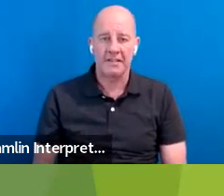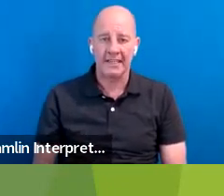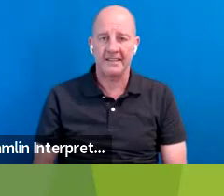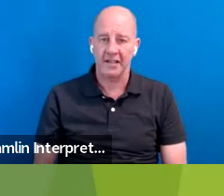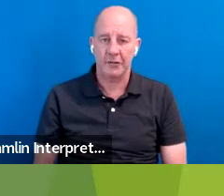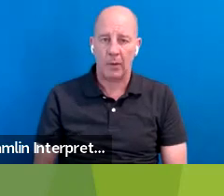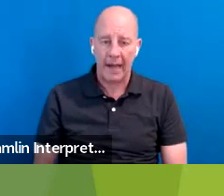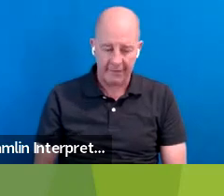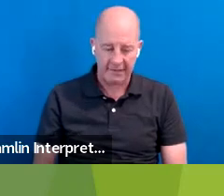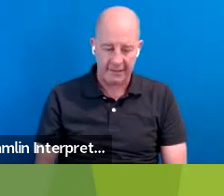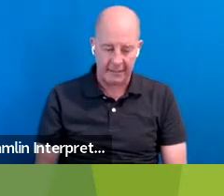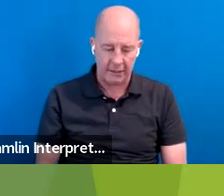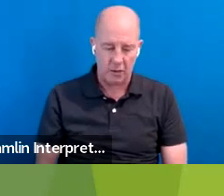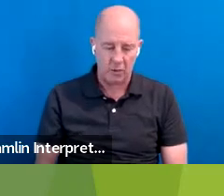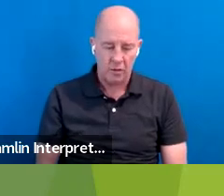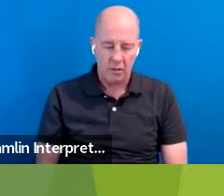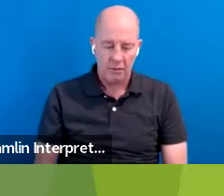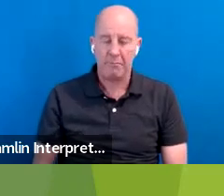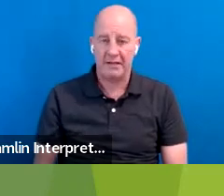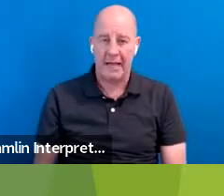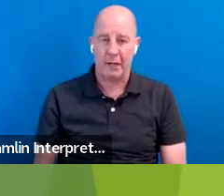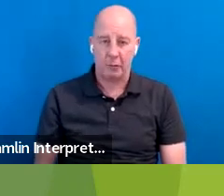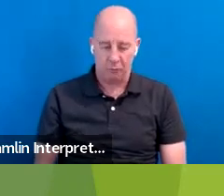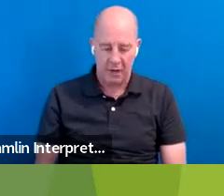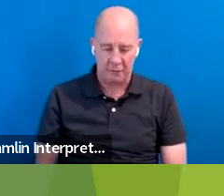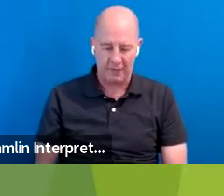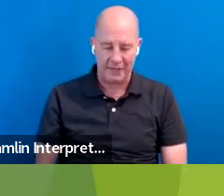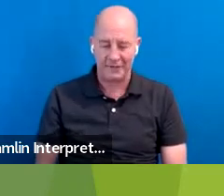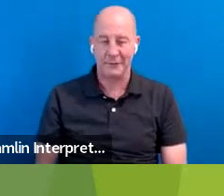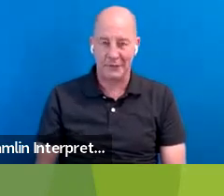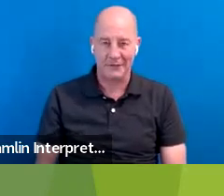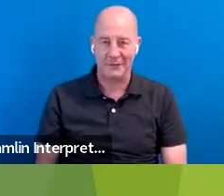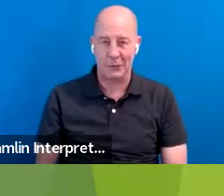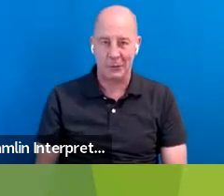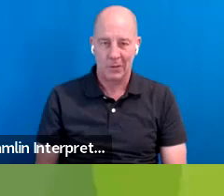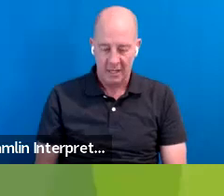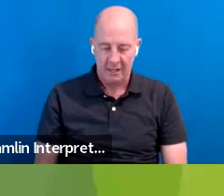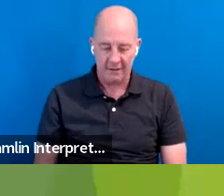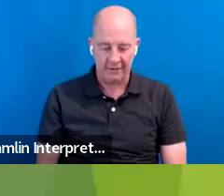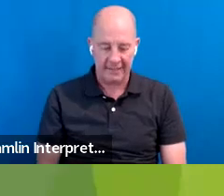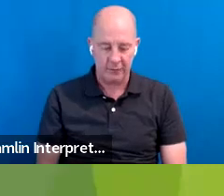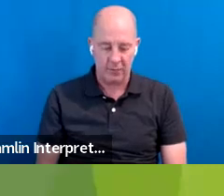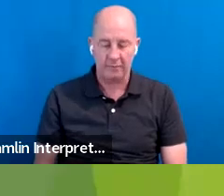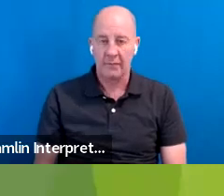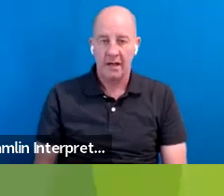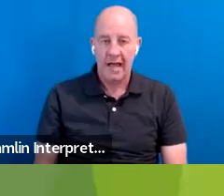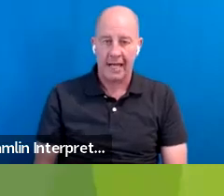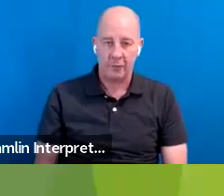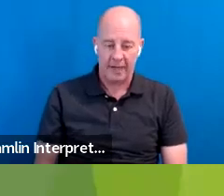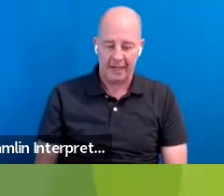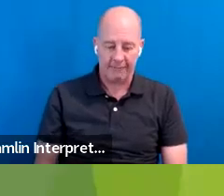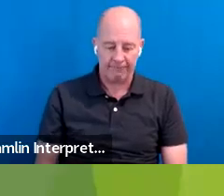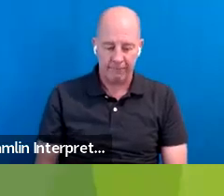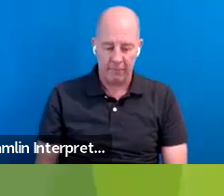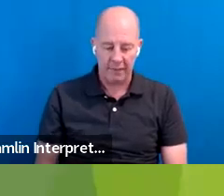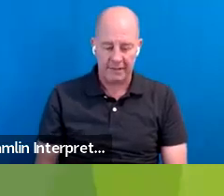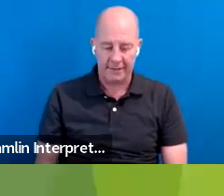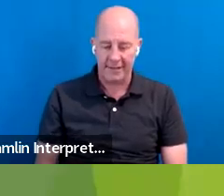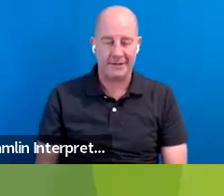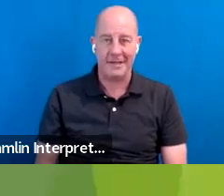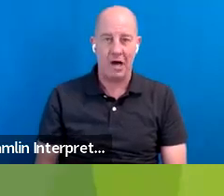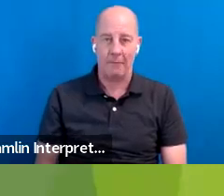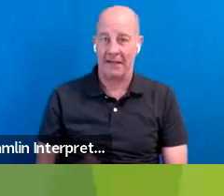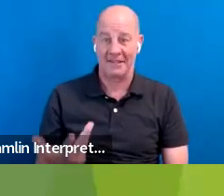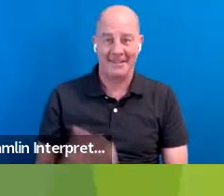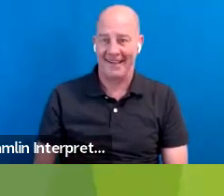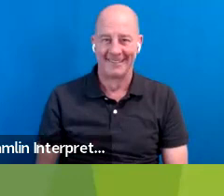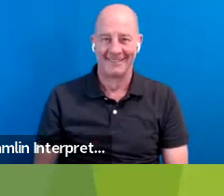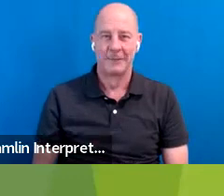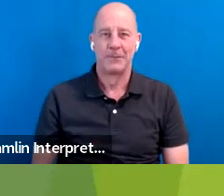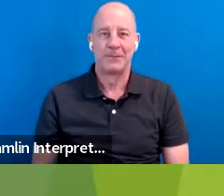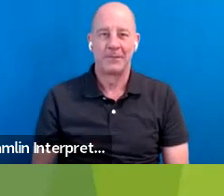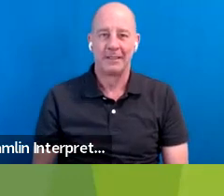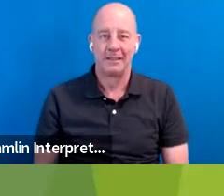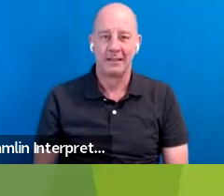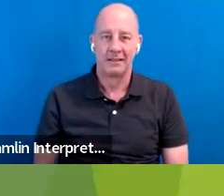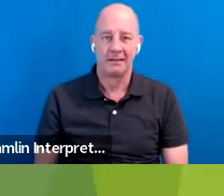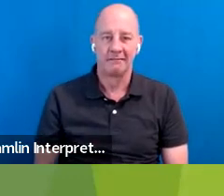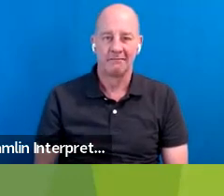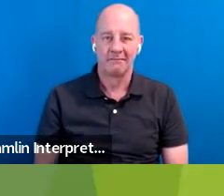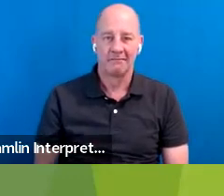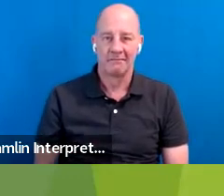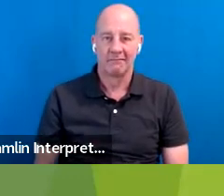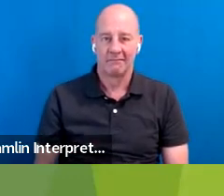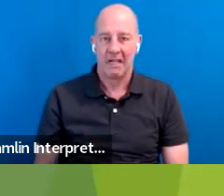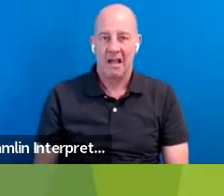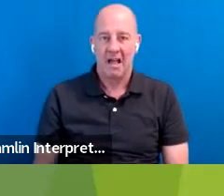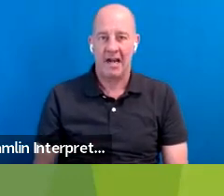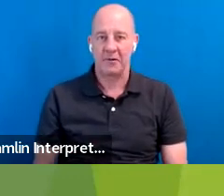You can see it says Gravis ideo patet rationis usu linguam.